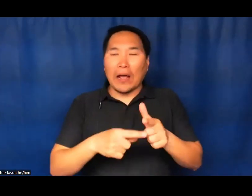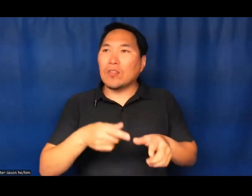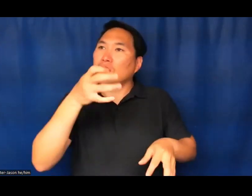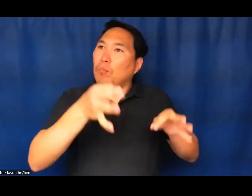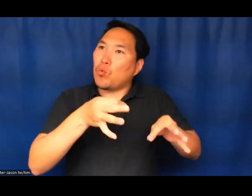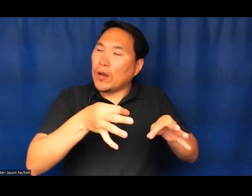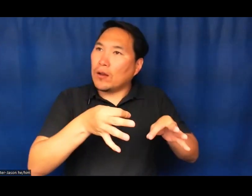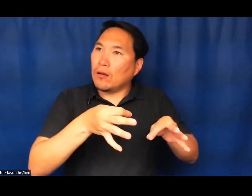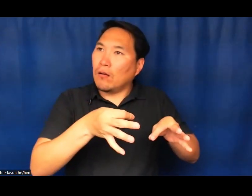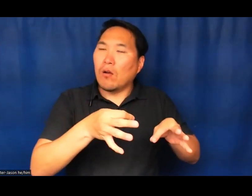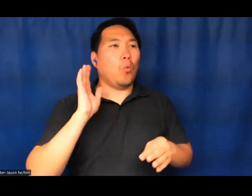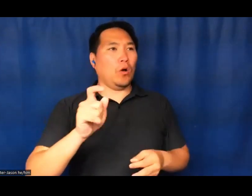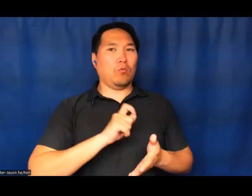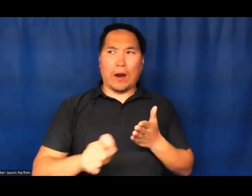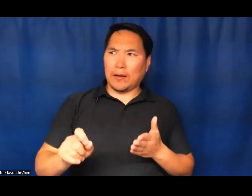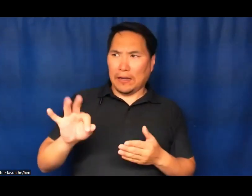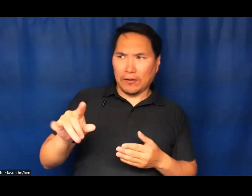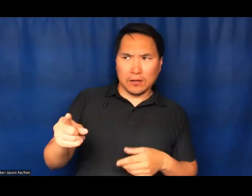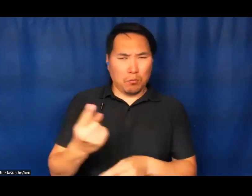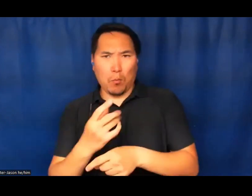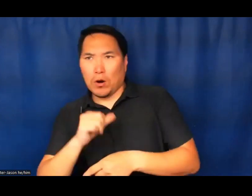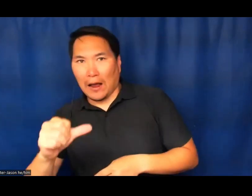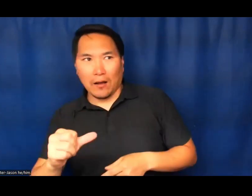applying itself and striking things down.